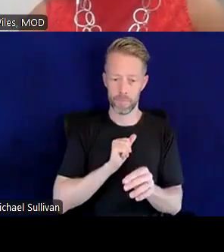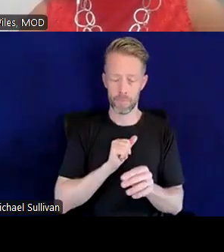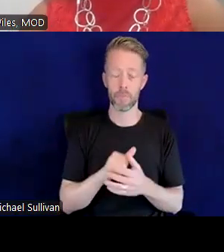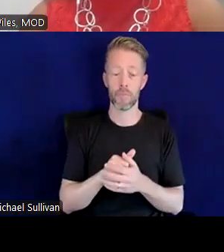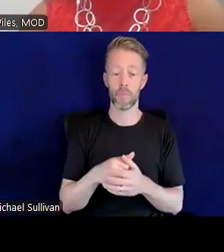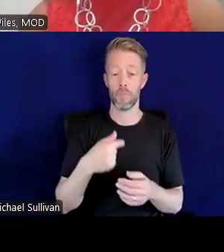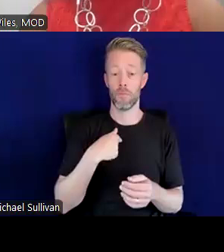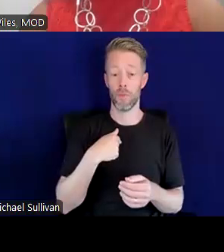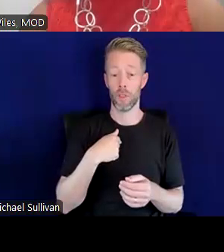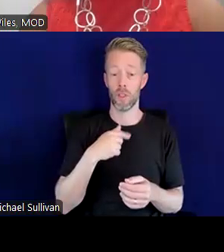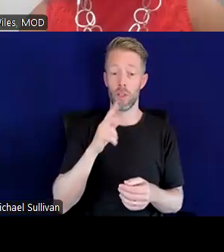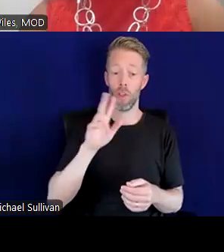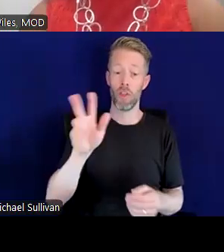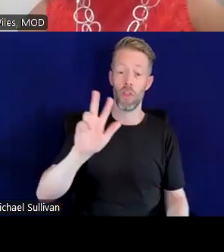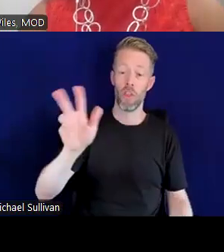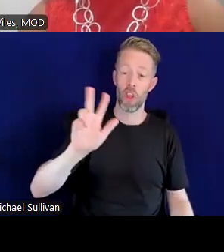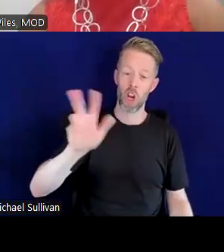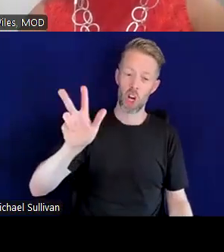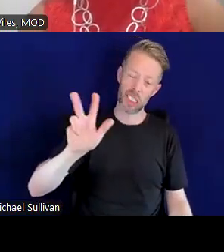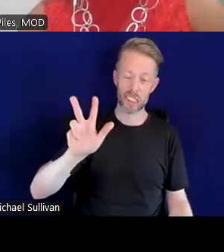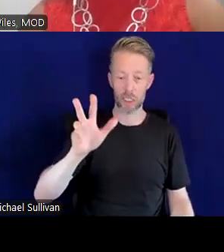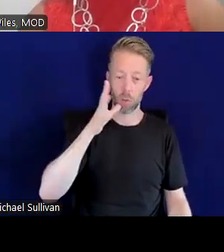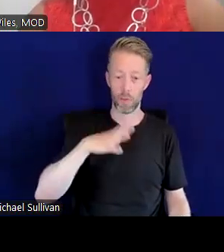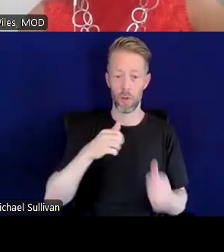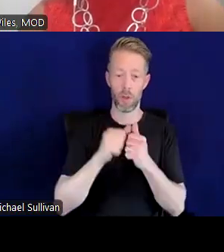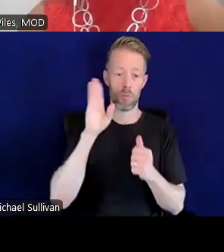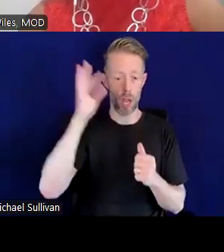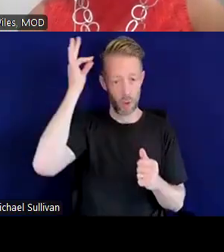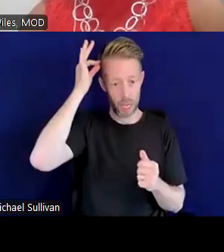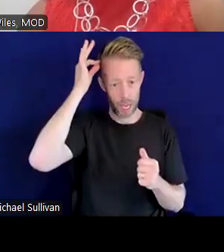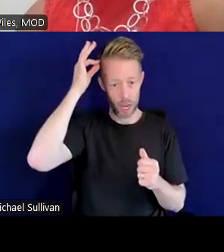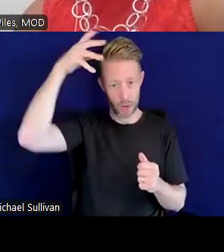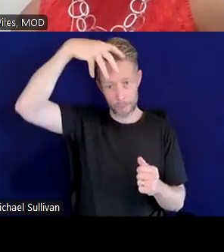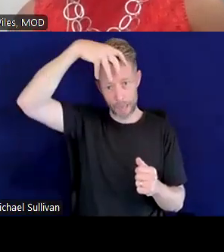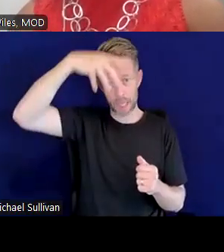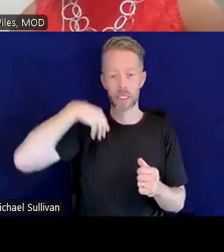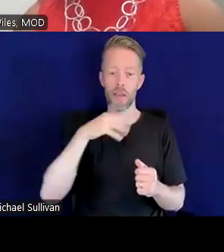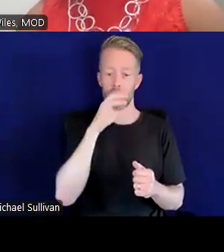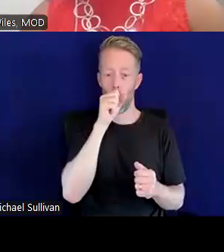myself but I'm 30-ish woman with brown hair and bangs, wearing an